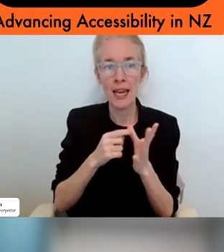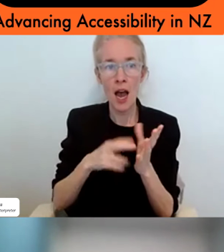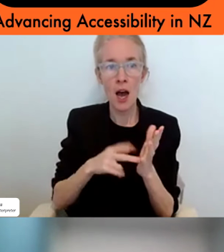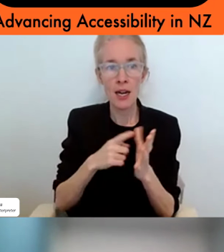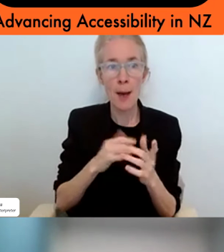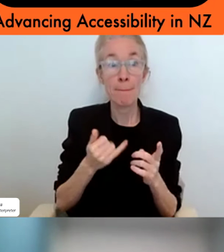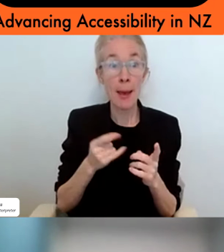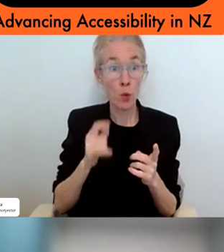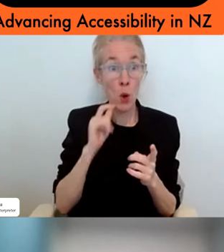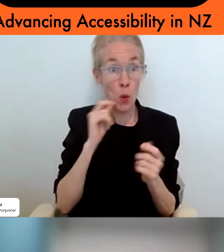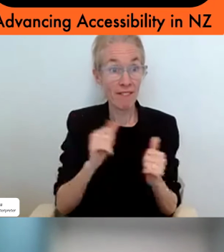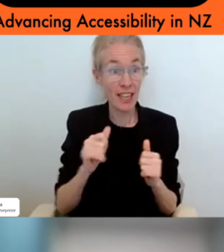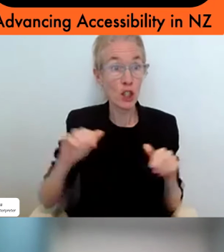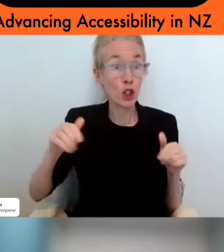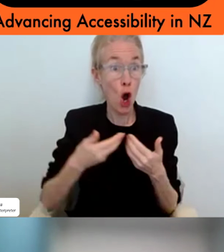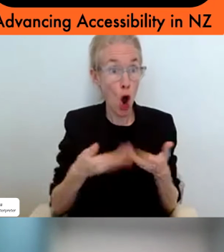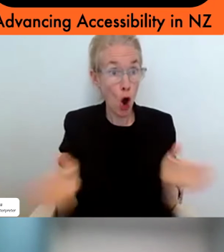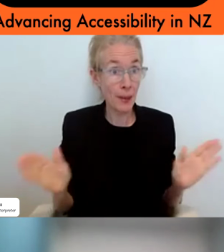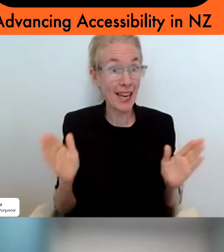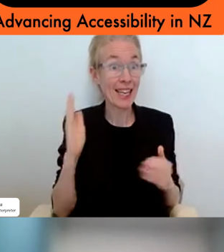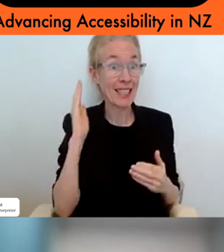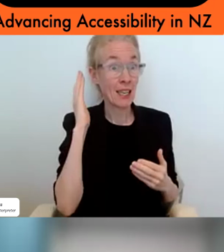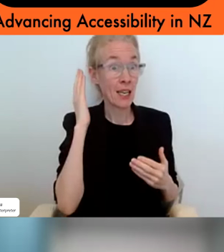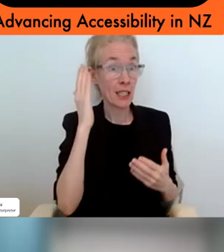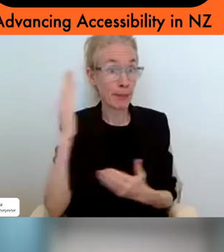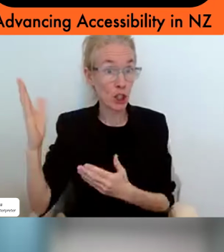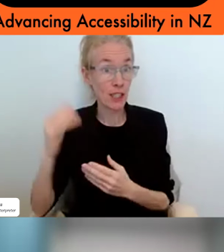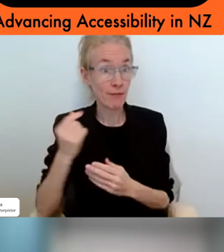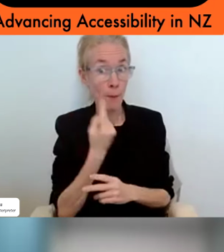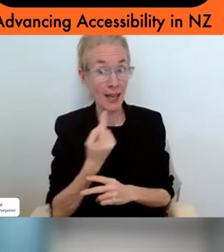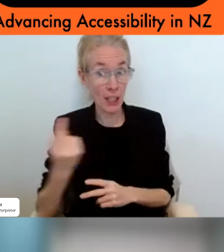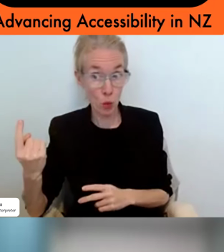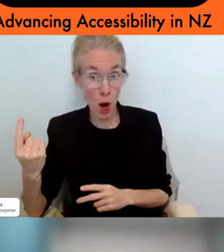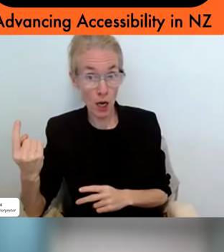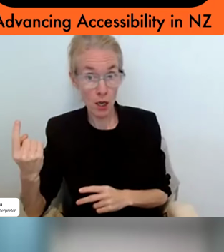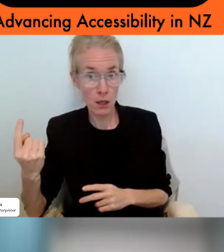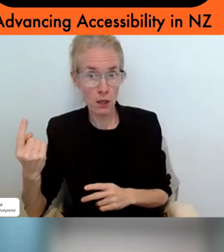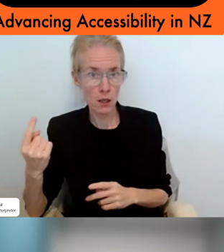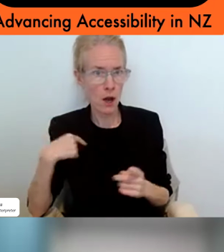to give the opening statements. Thanh I thought had done his, yeah.